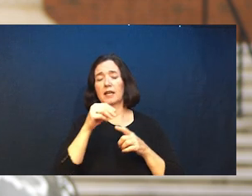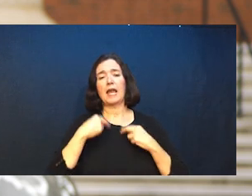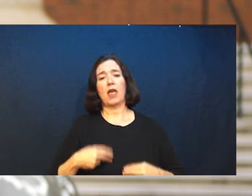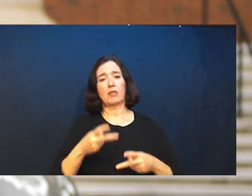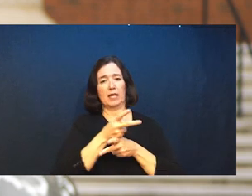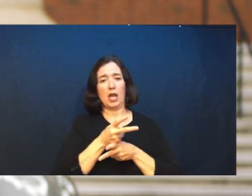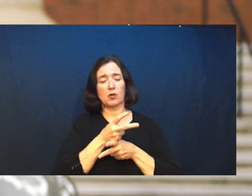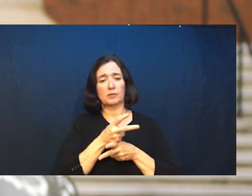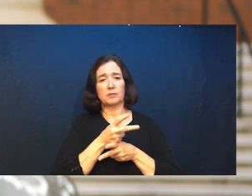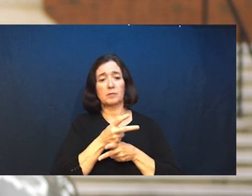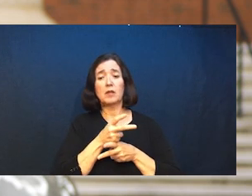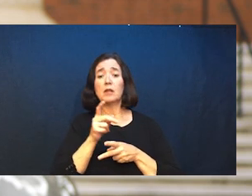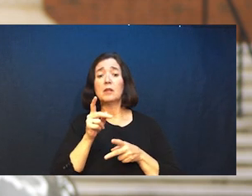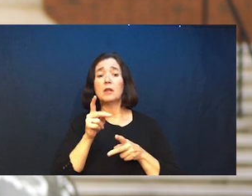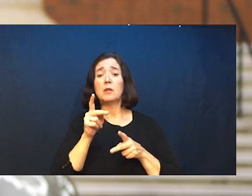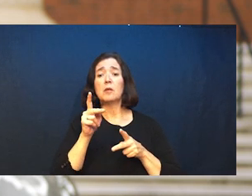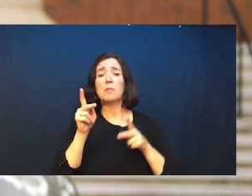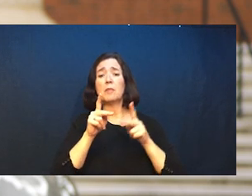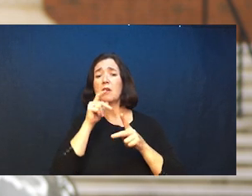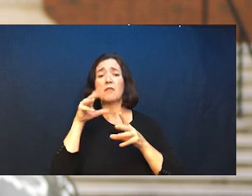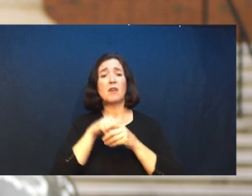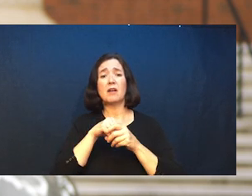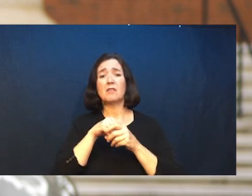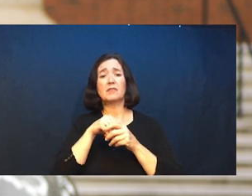People outside of higher education may wonder about the value of research